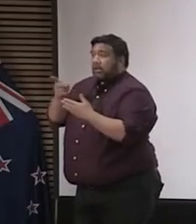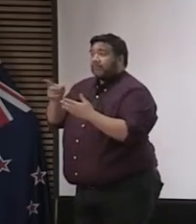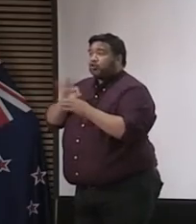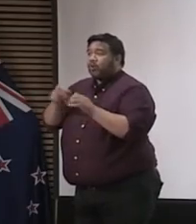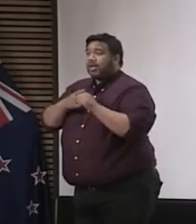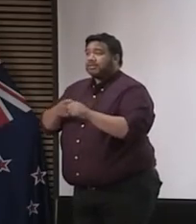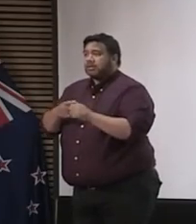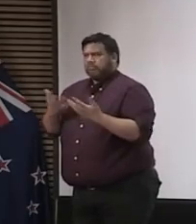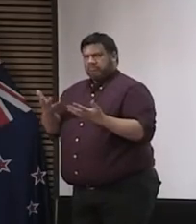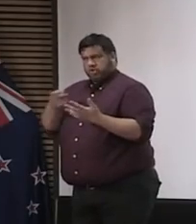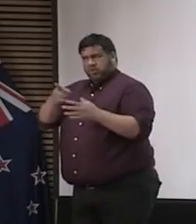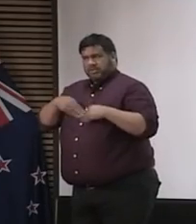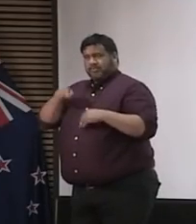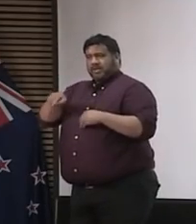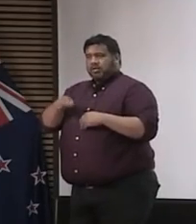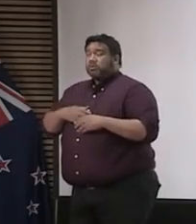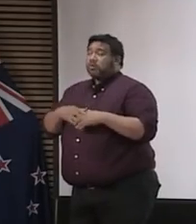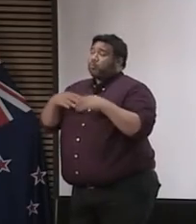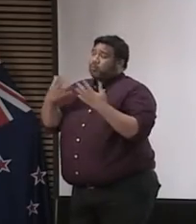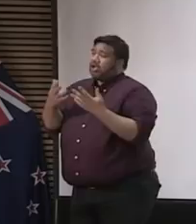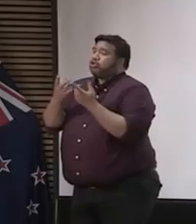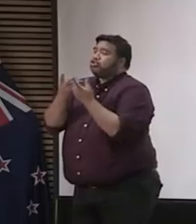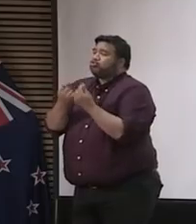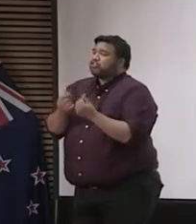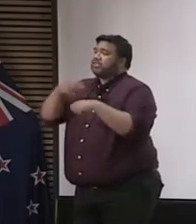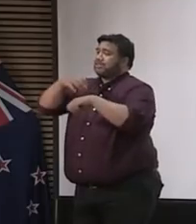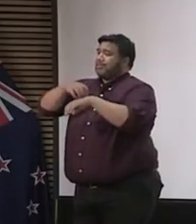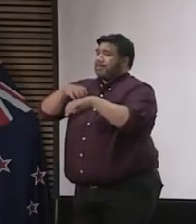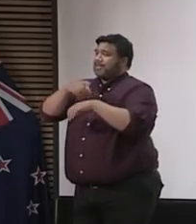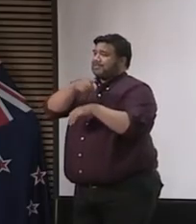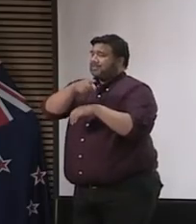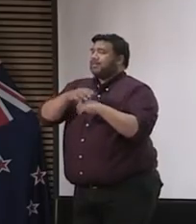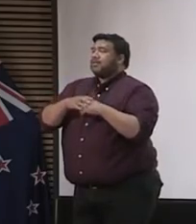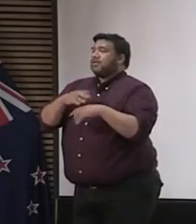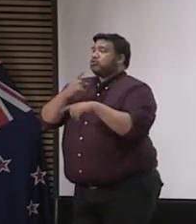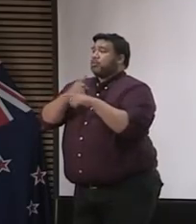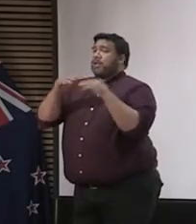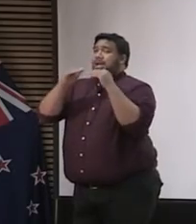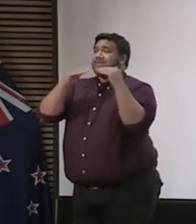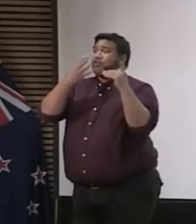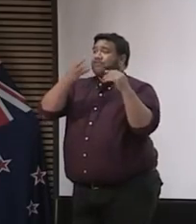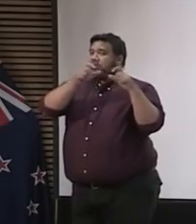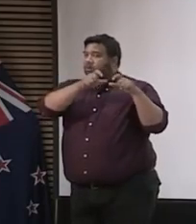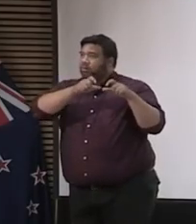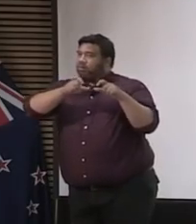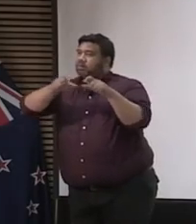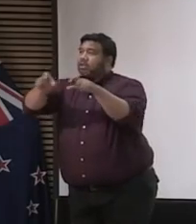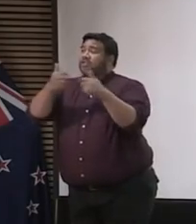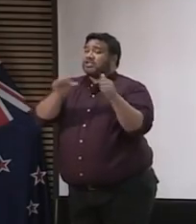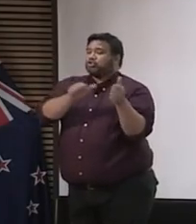around the extensionof lockdown or long periods atlevel 4 in particular and atlevel 3.